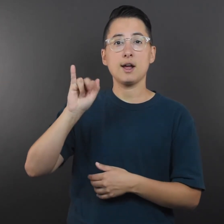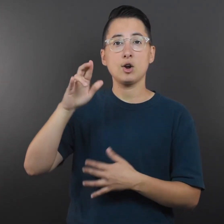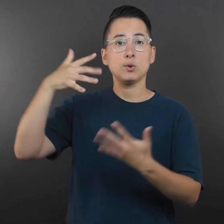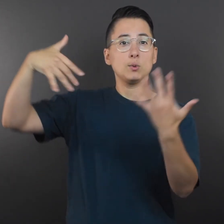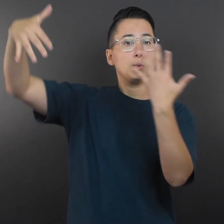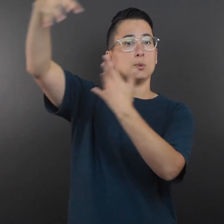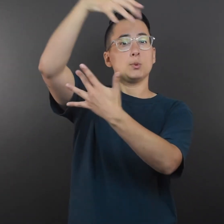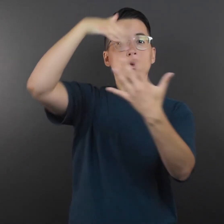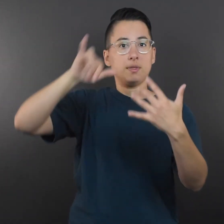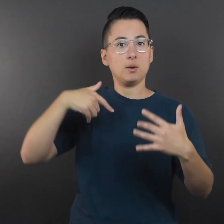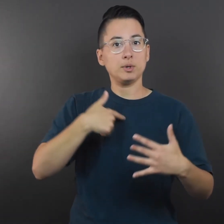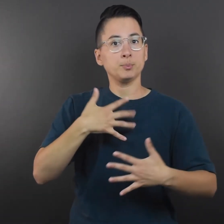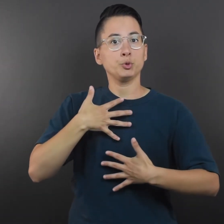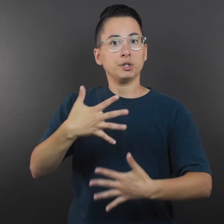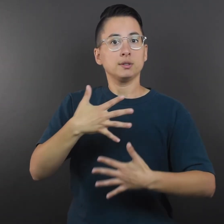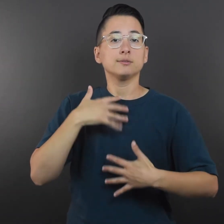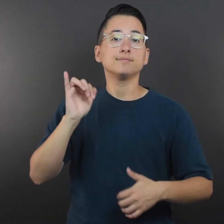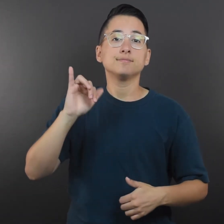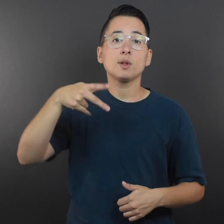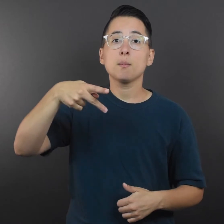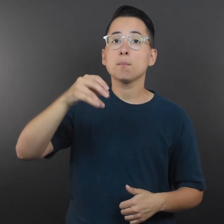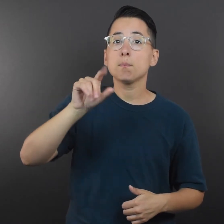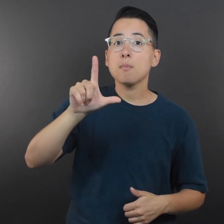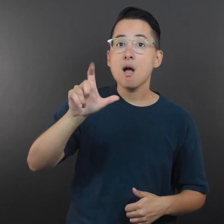pollen, wood smoke,